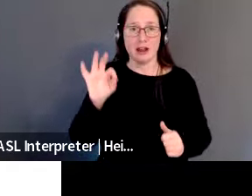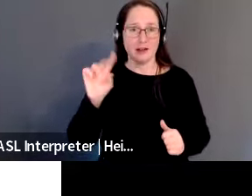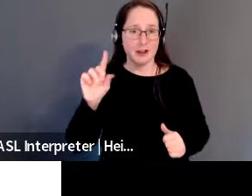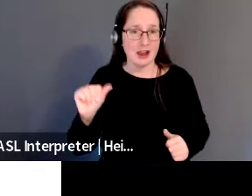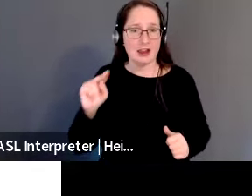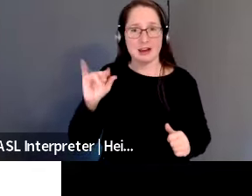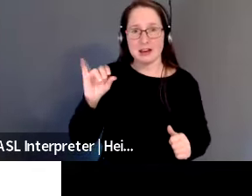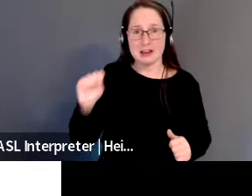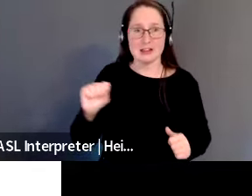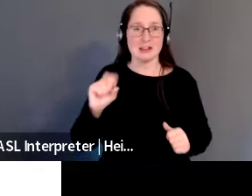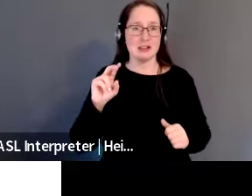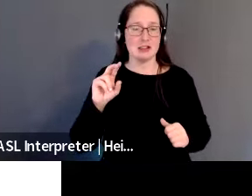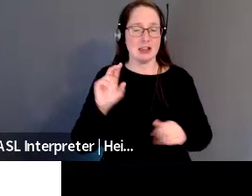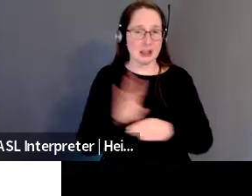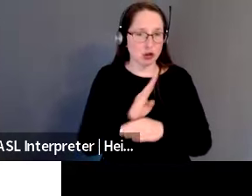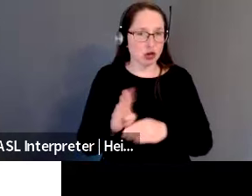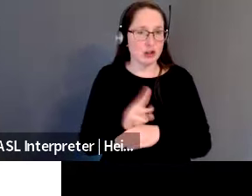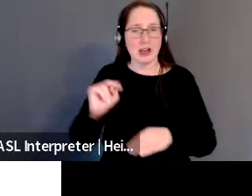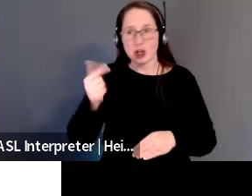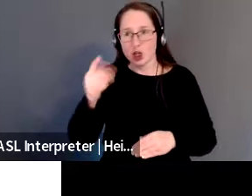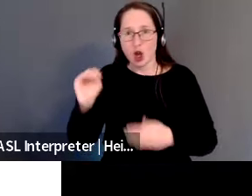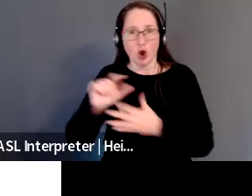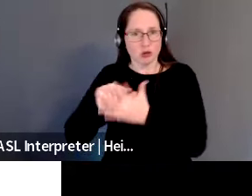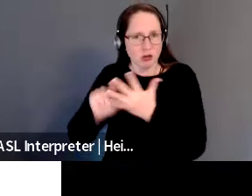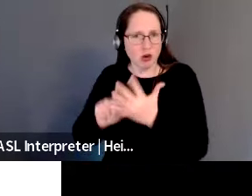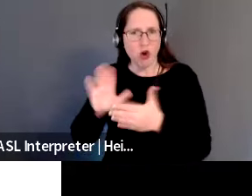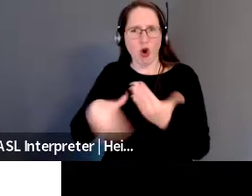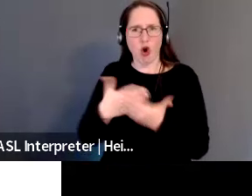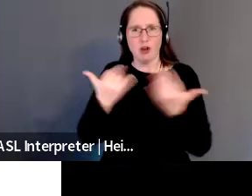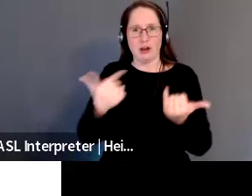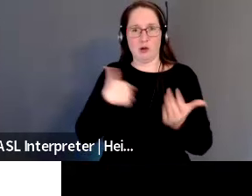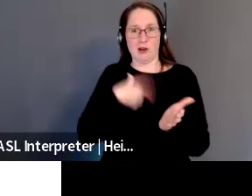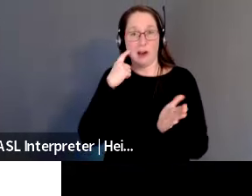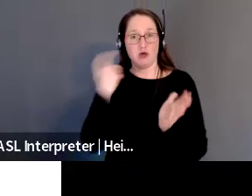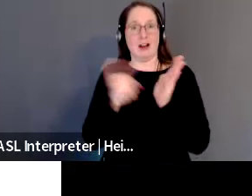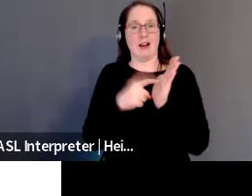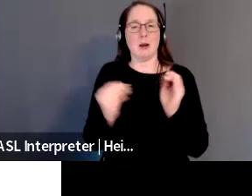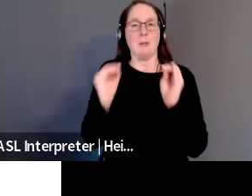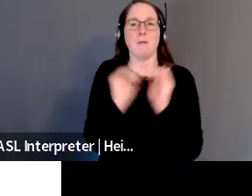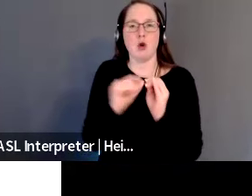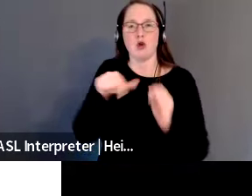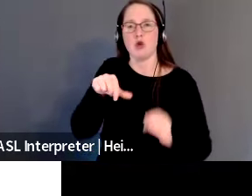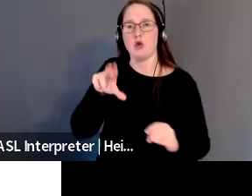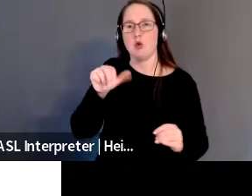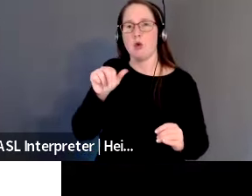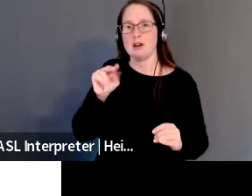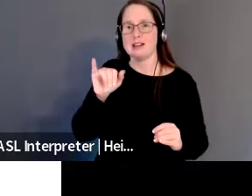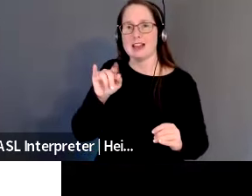they recognized as it is now more quantitative nutrient reporting,